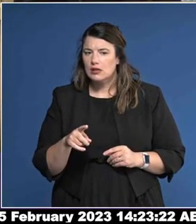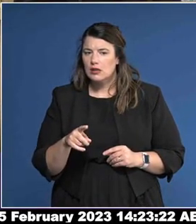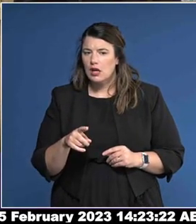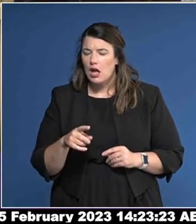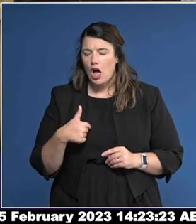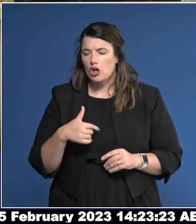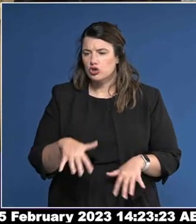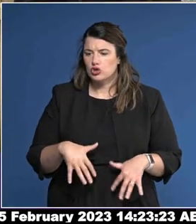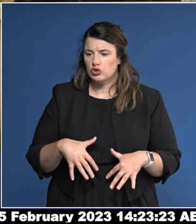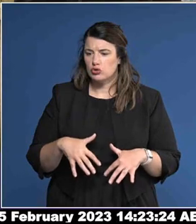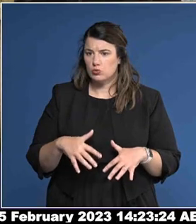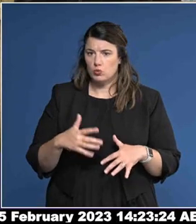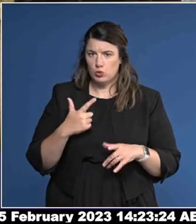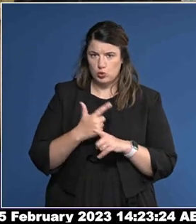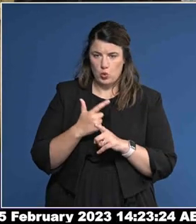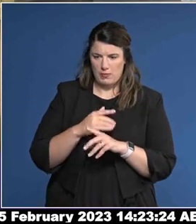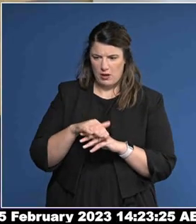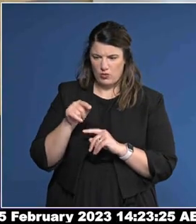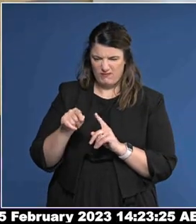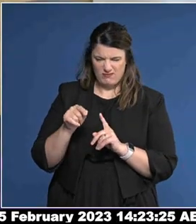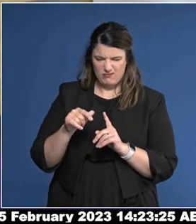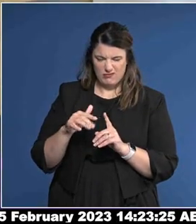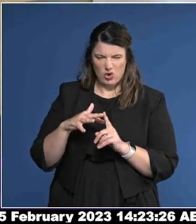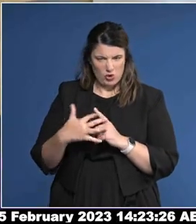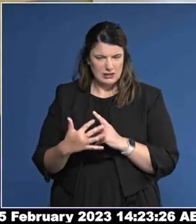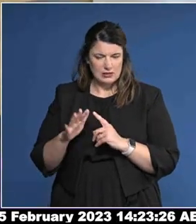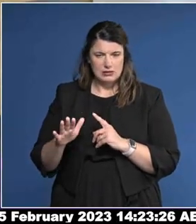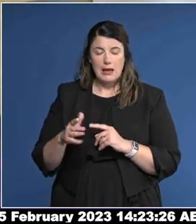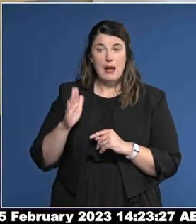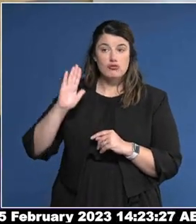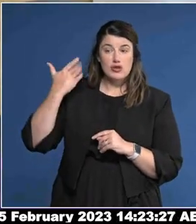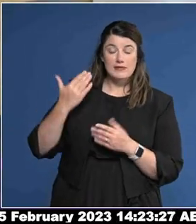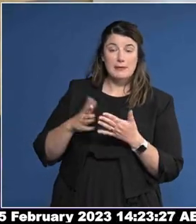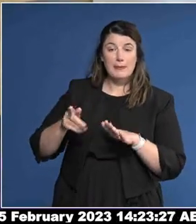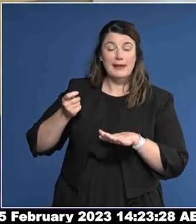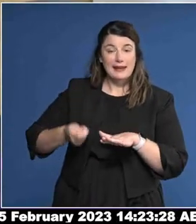evidence was given, but at a previous Public hearing, the Royal Commission has heard from